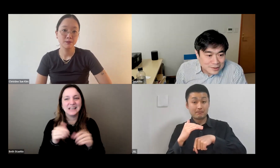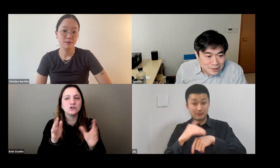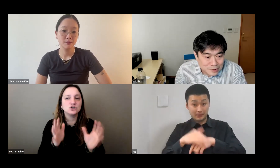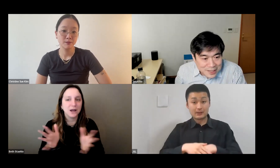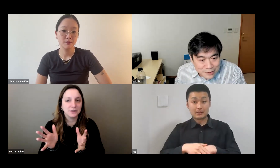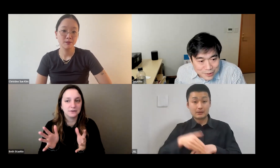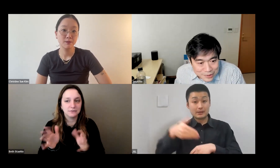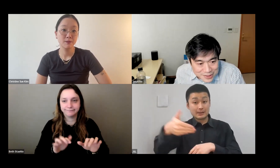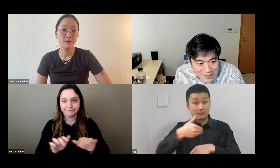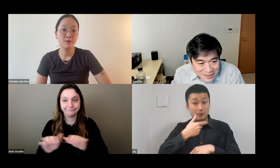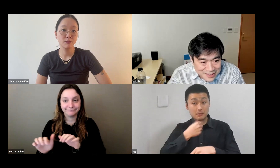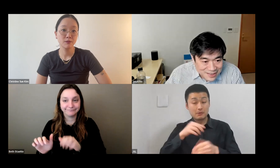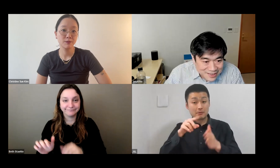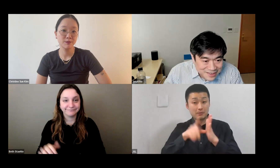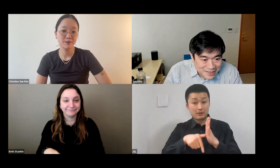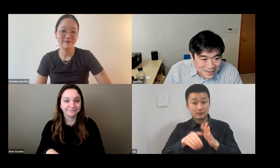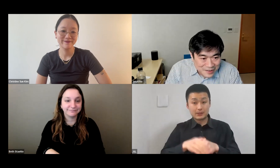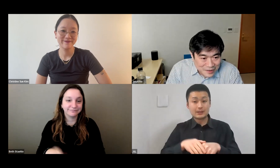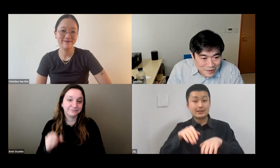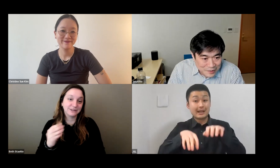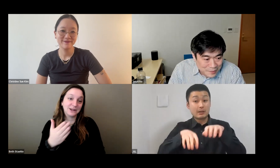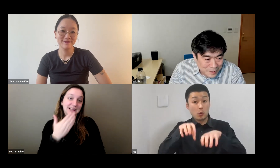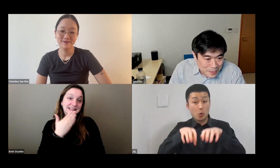So thank you, Christine.